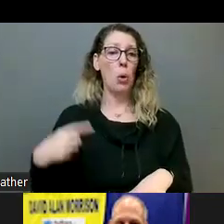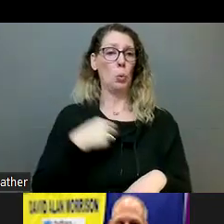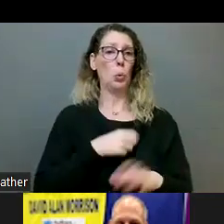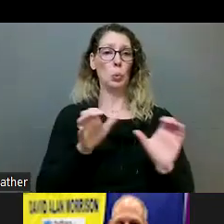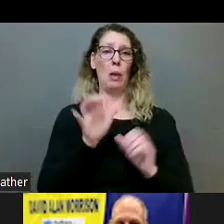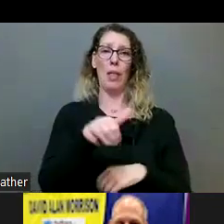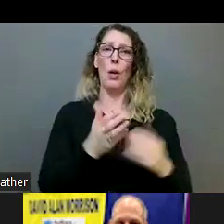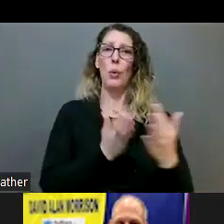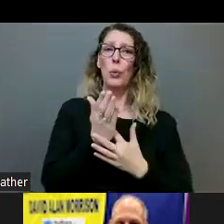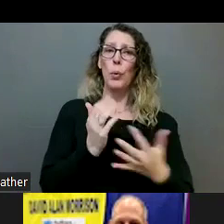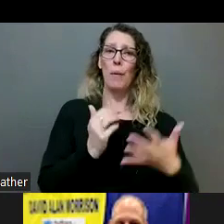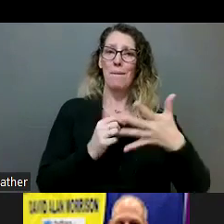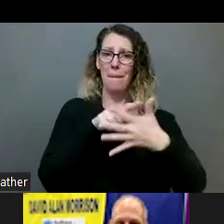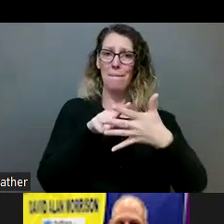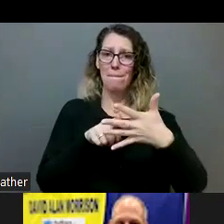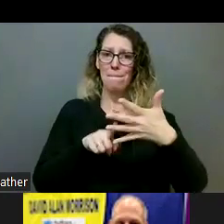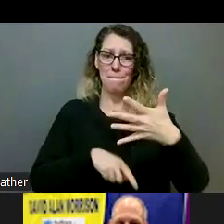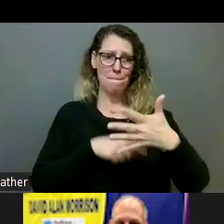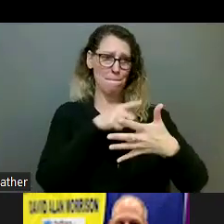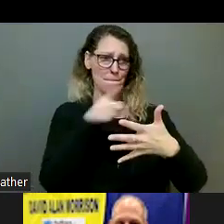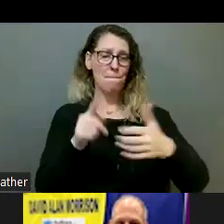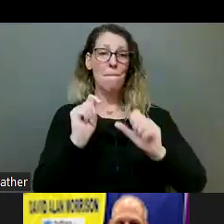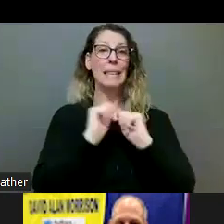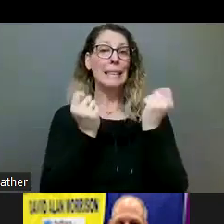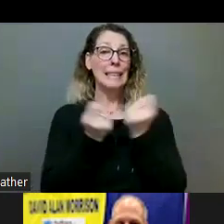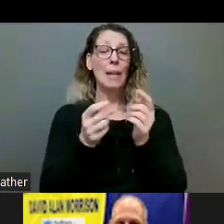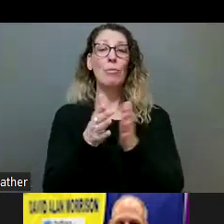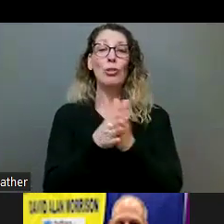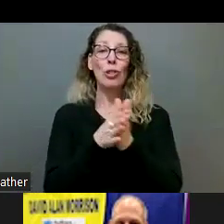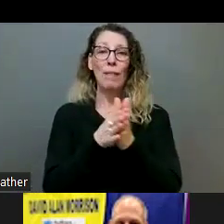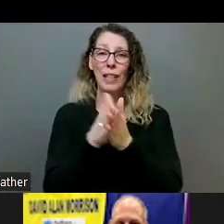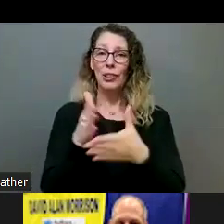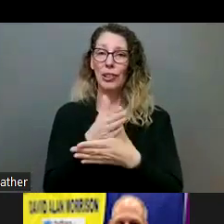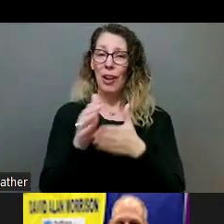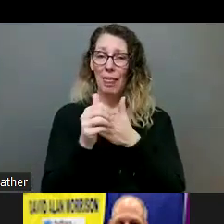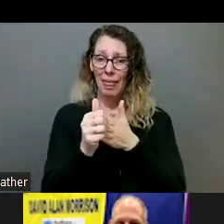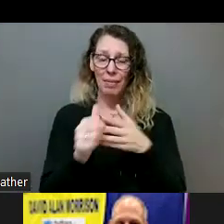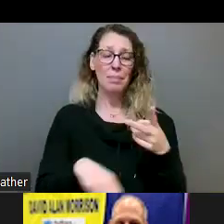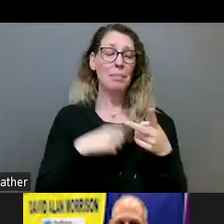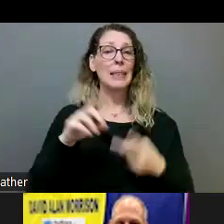these five components: team-driven shared leadership, databased decision-making,